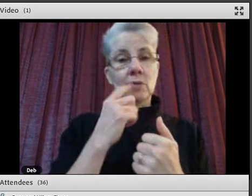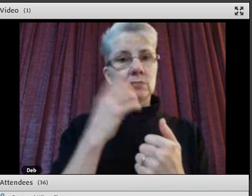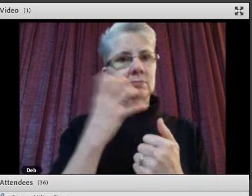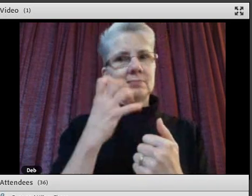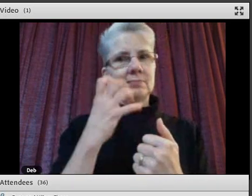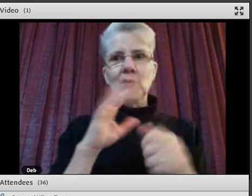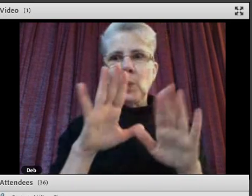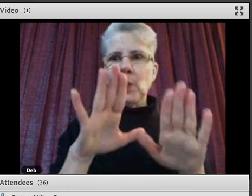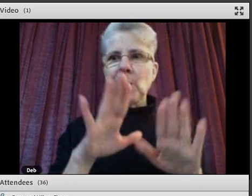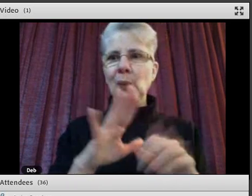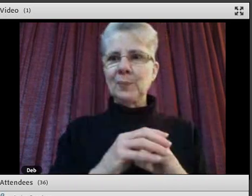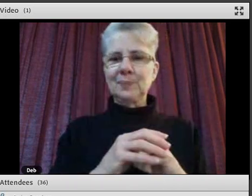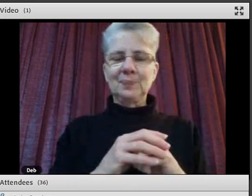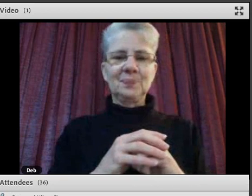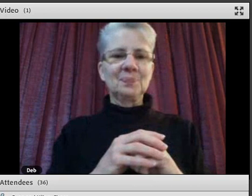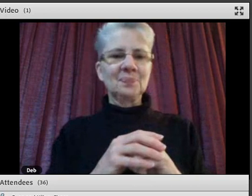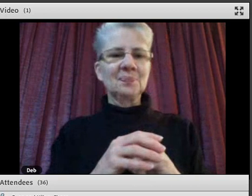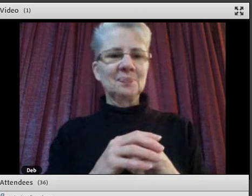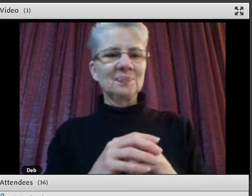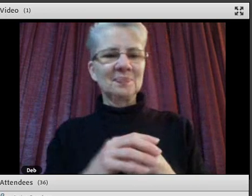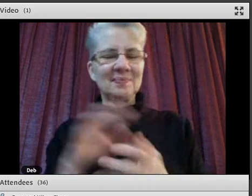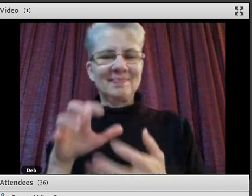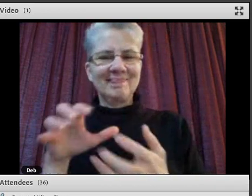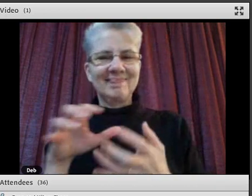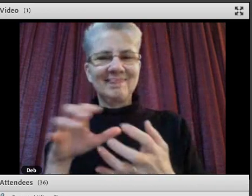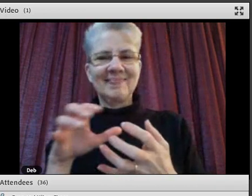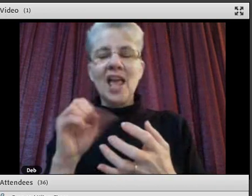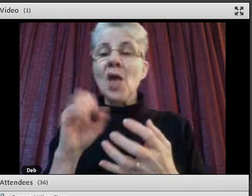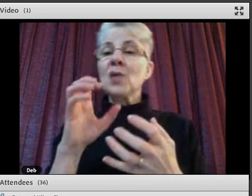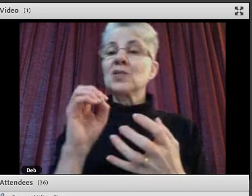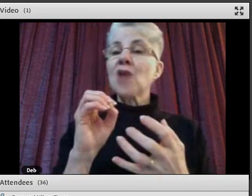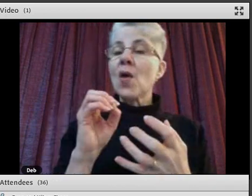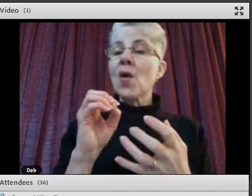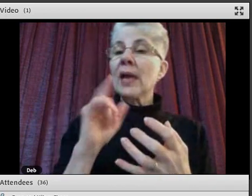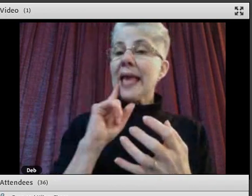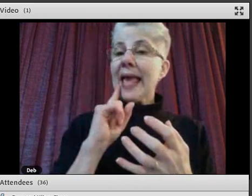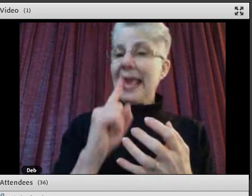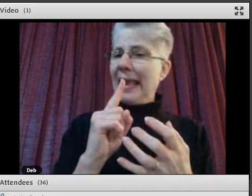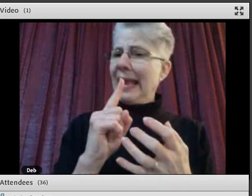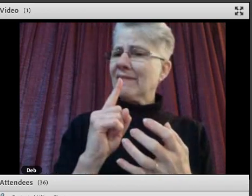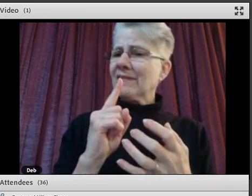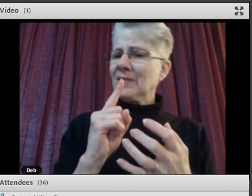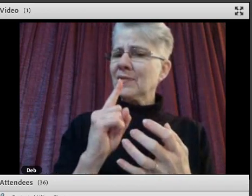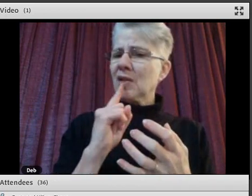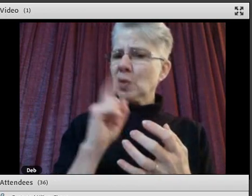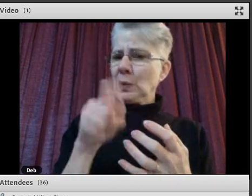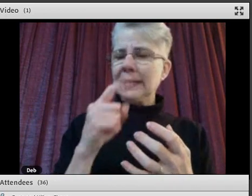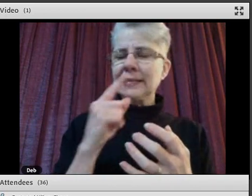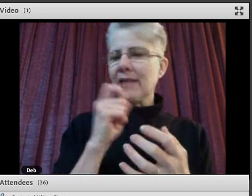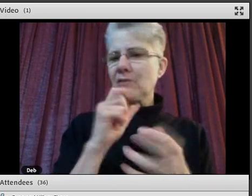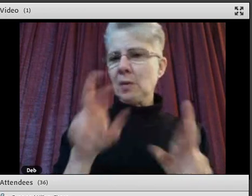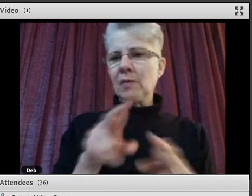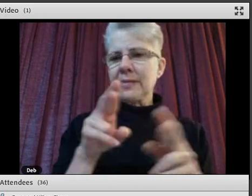[ Hilary and Ryan laugh ] In a pinch, it doesn't have to be recycled.